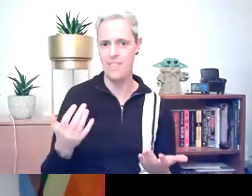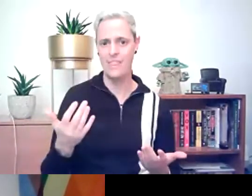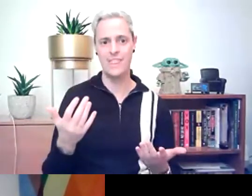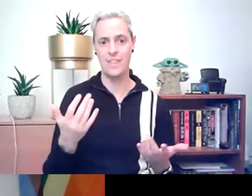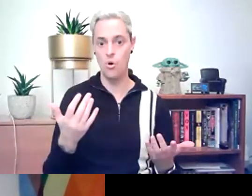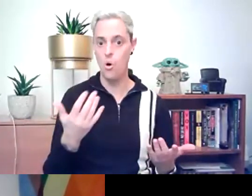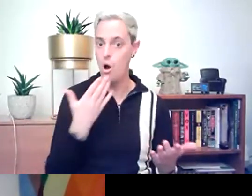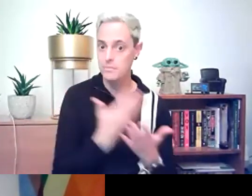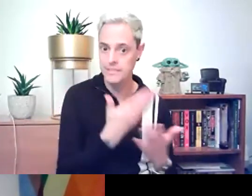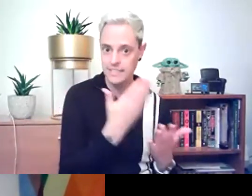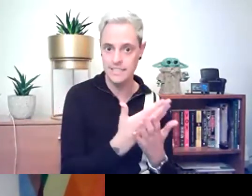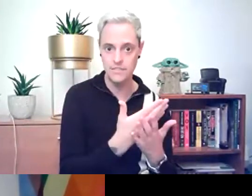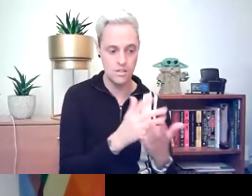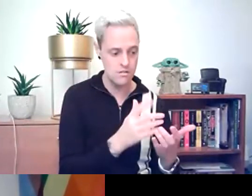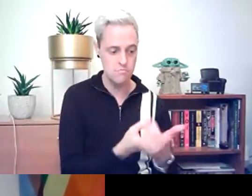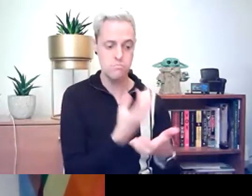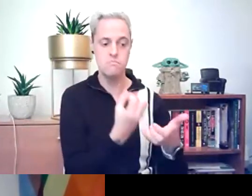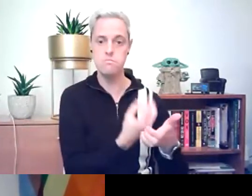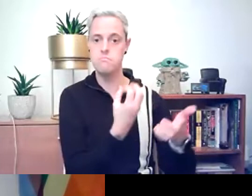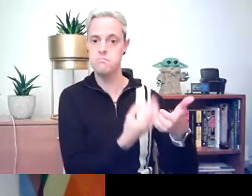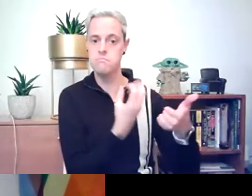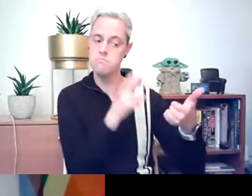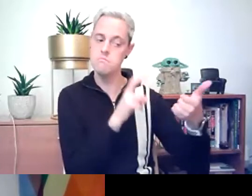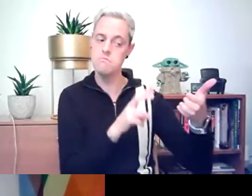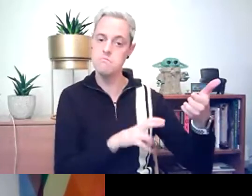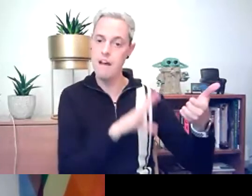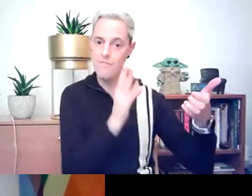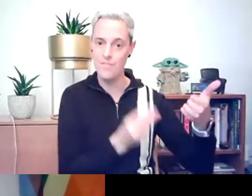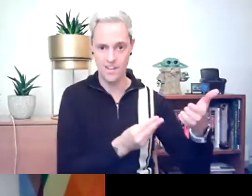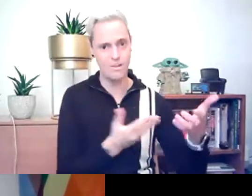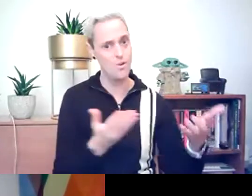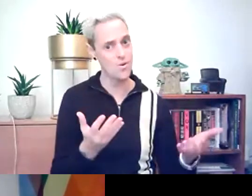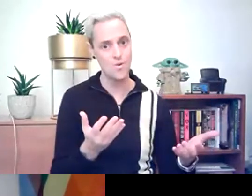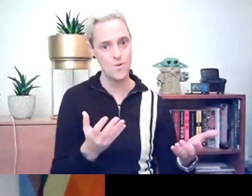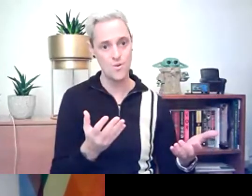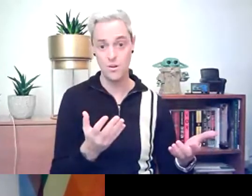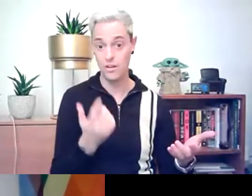even in some cases, and which is 18:43:27 all super easily done and I can see